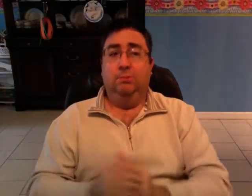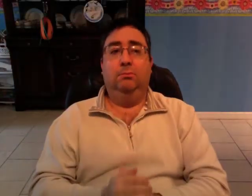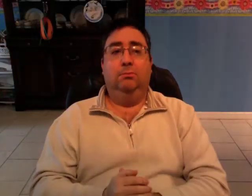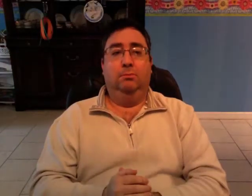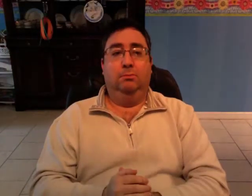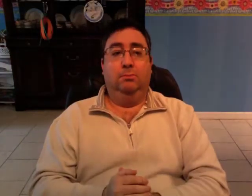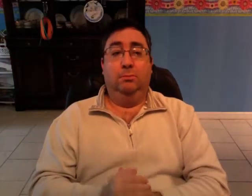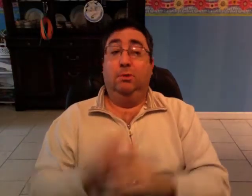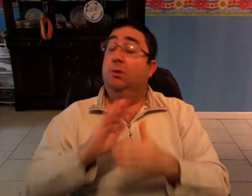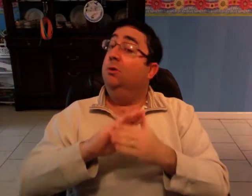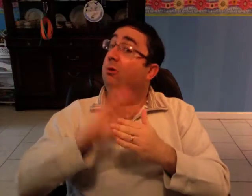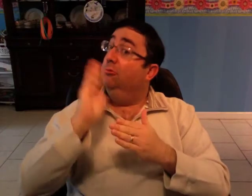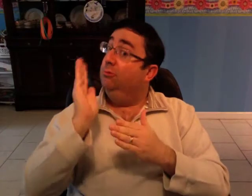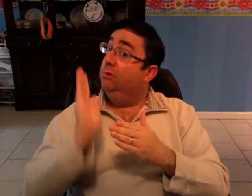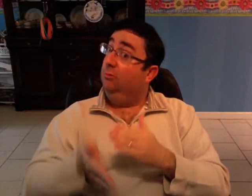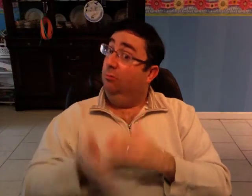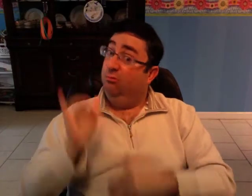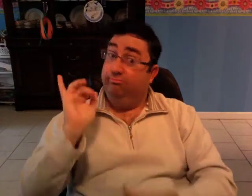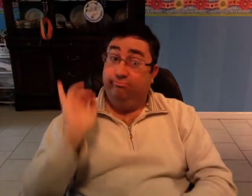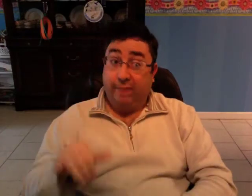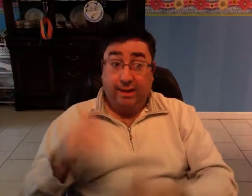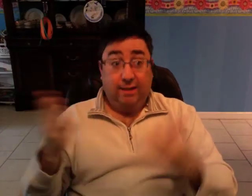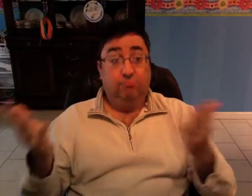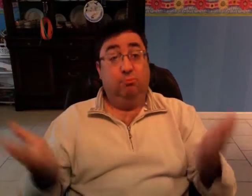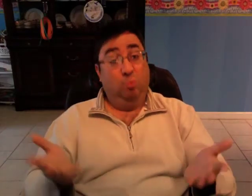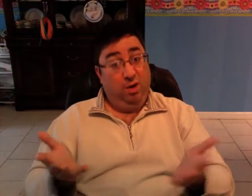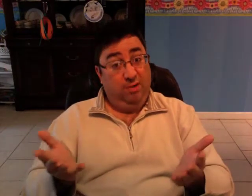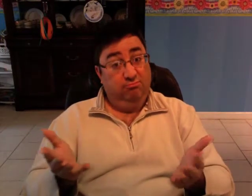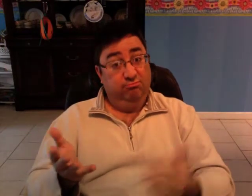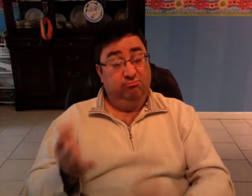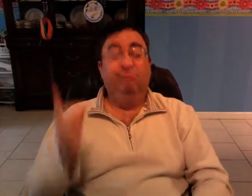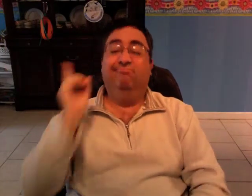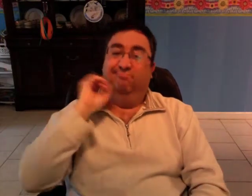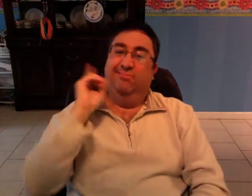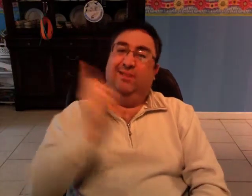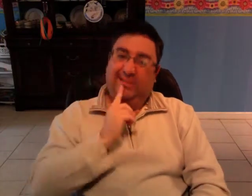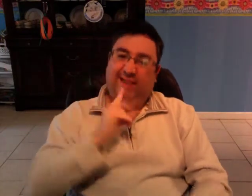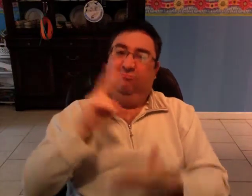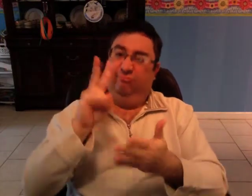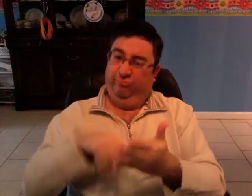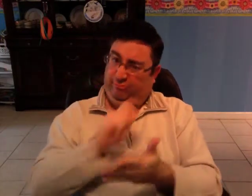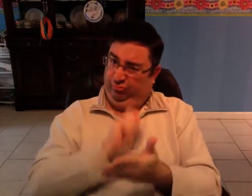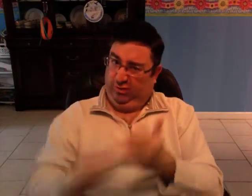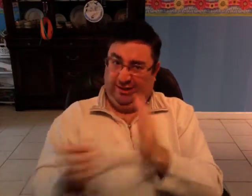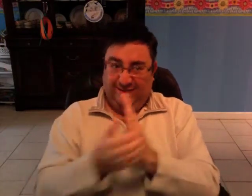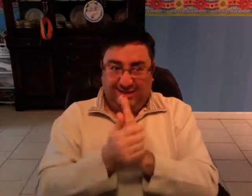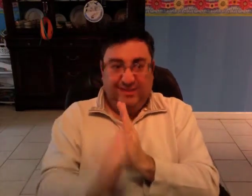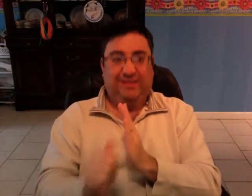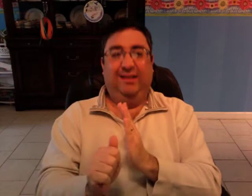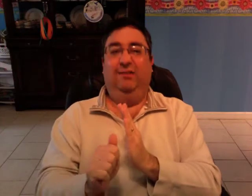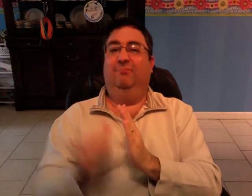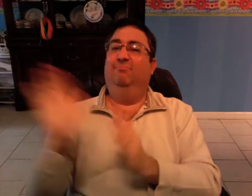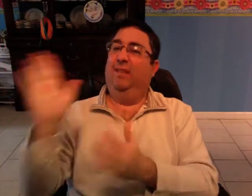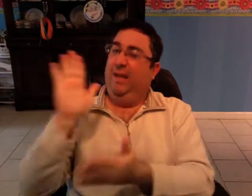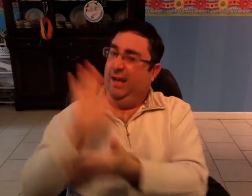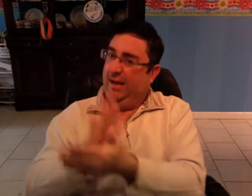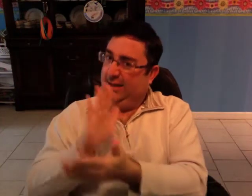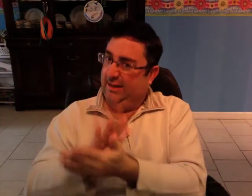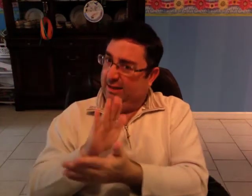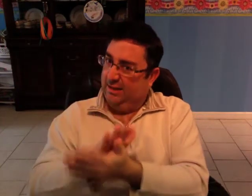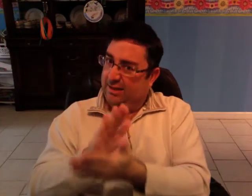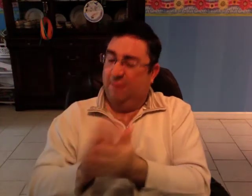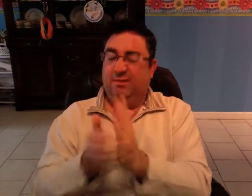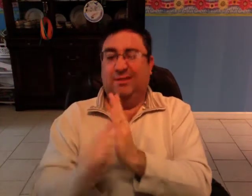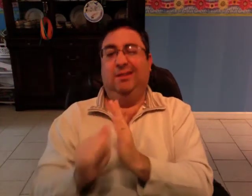The result of that was that Deaf reading and writing skills and general academic skills